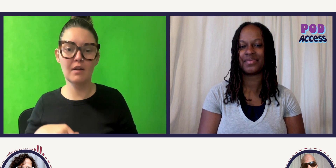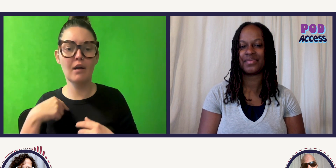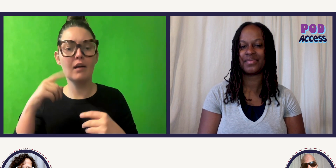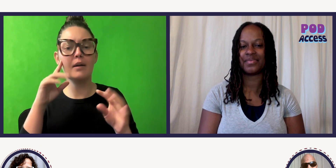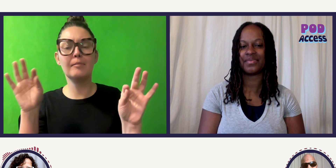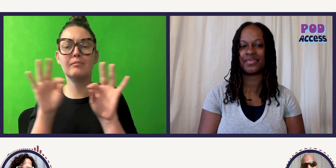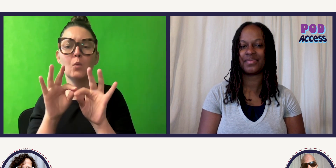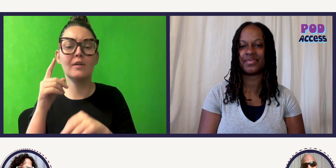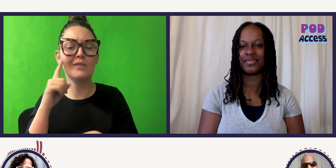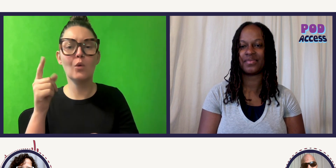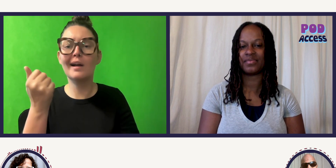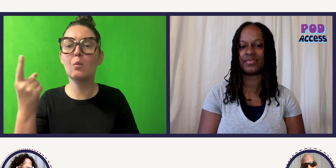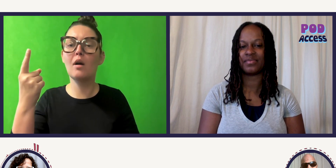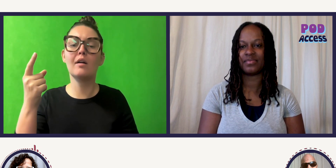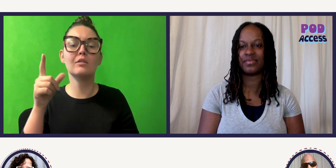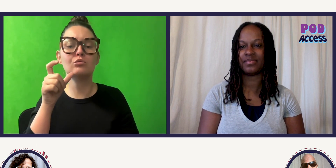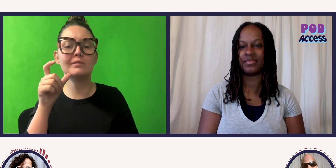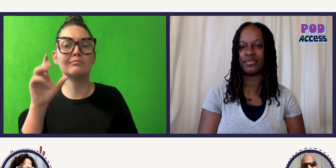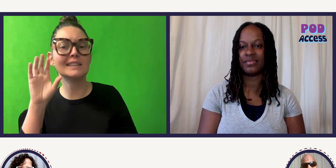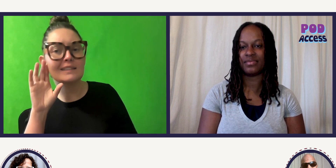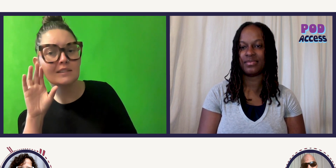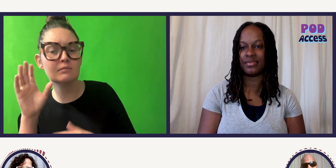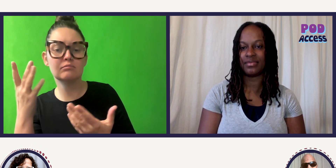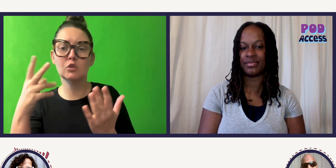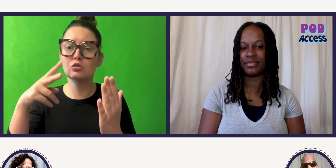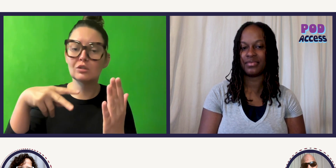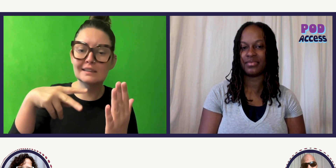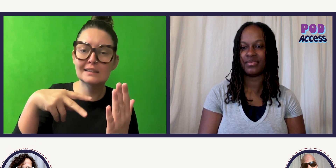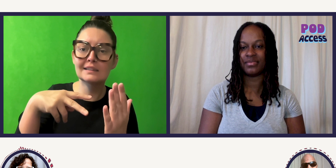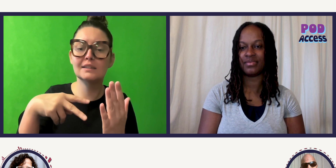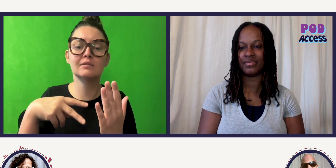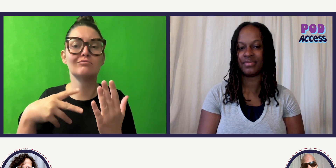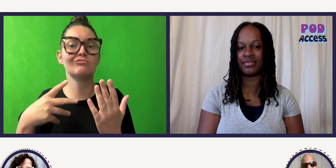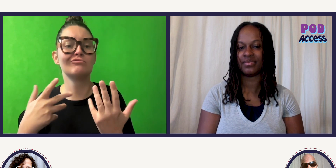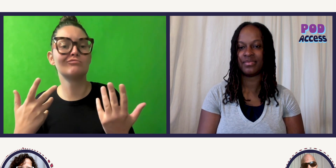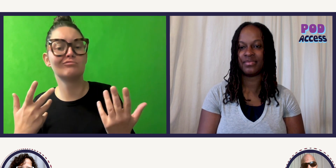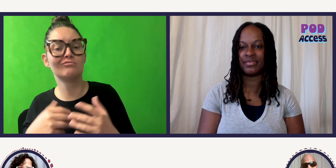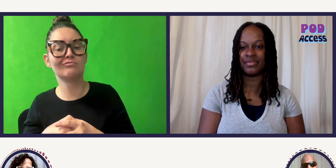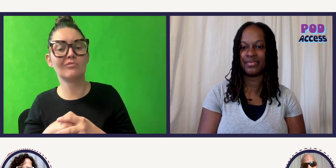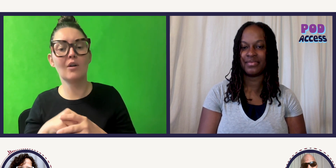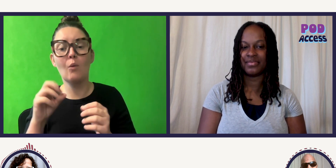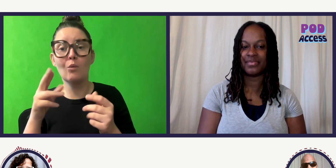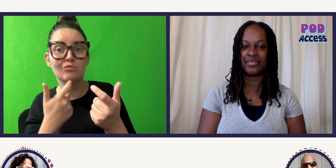I think it’s important for anyone listening, reading, or watching this episode to realize, uh, not everyone is